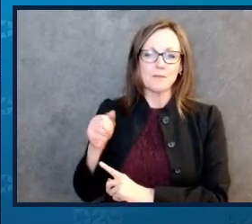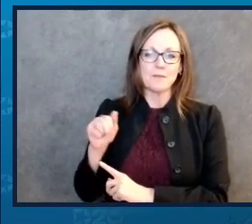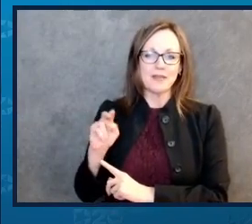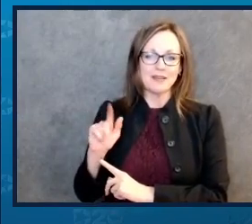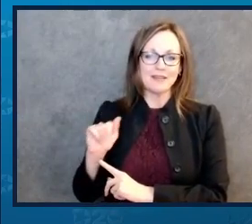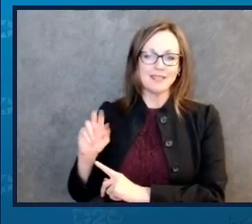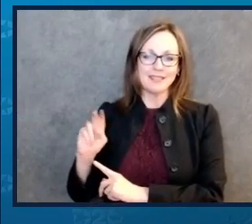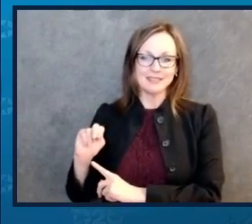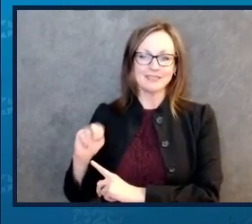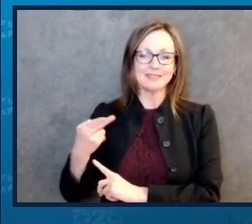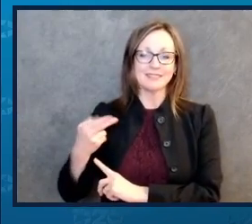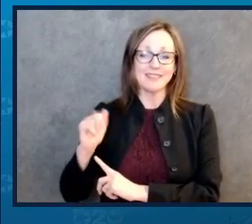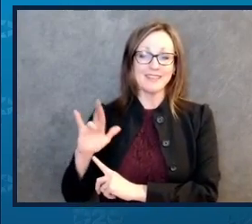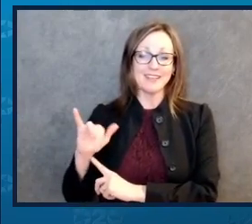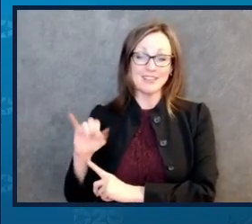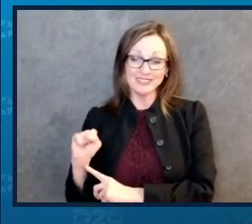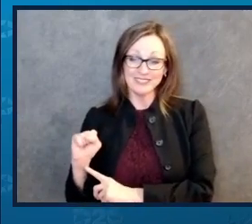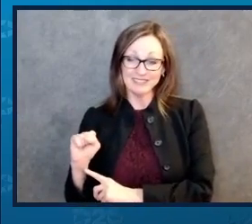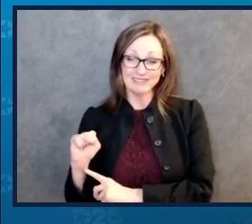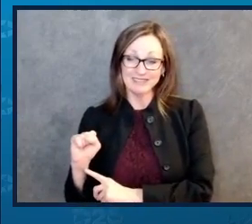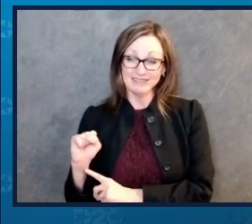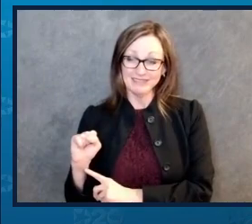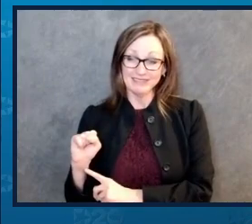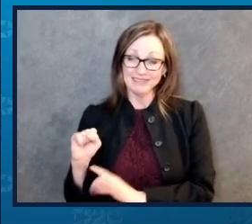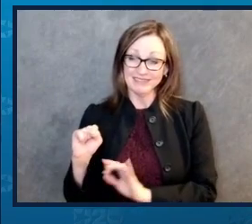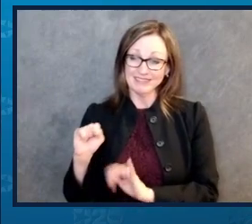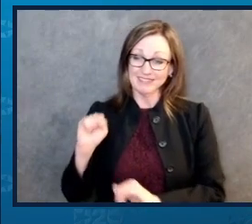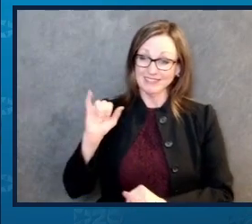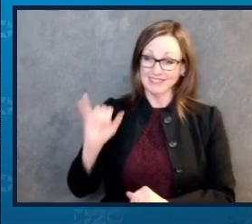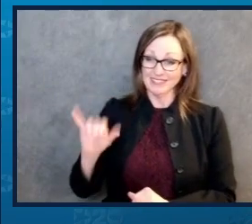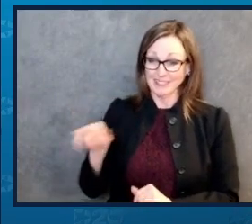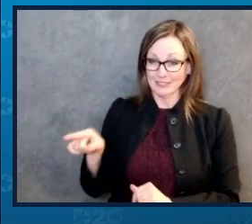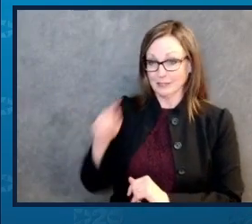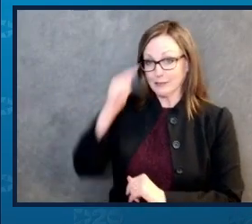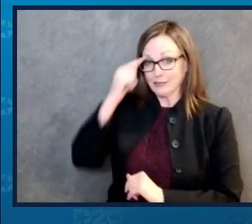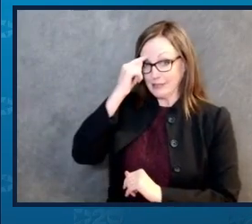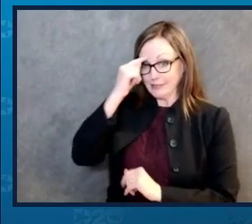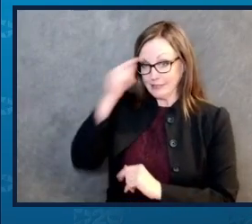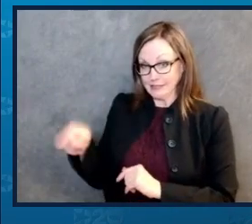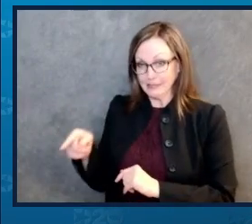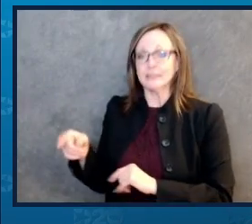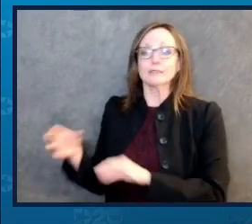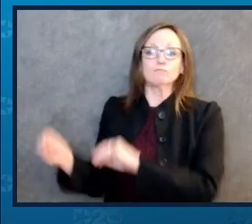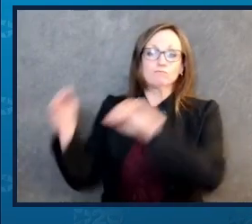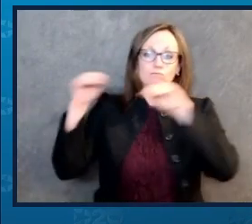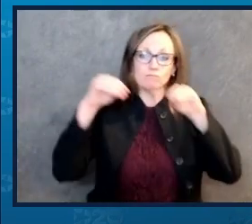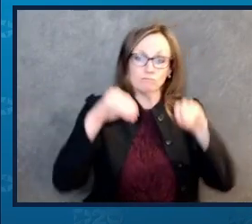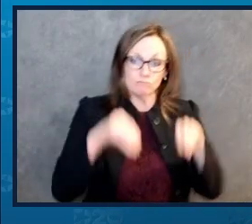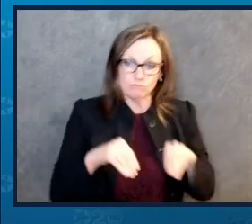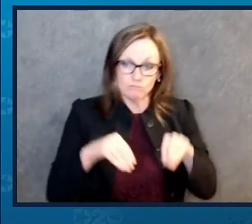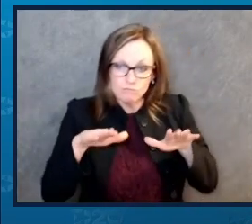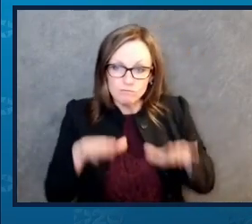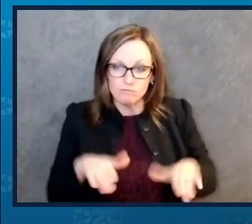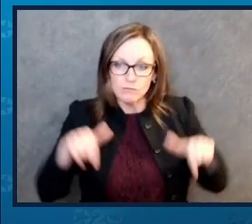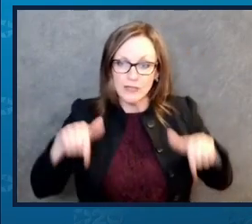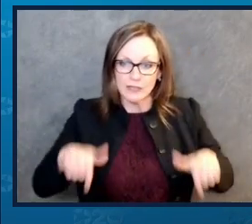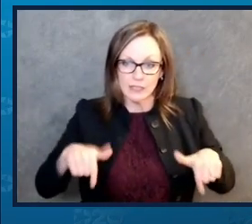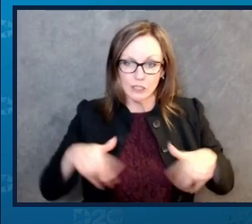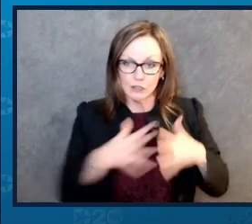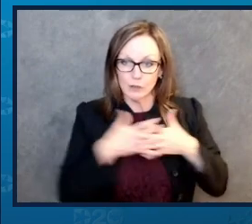19 TO PURSUE HER DREAM OF CURING CANCER. THE UNIVERSITY OF CALIFORNIA ABOUTBACKLY SHE MELT MY FATHER